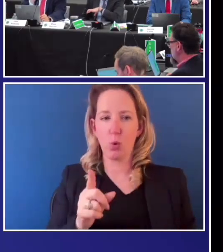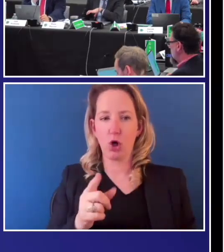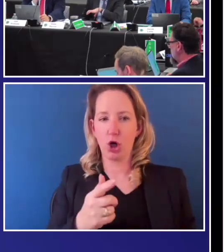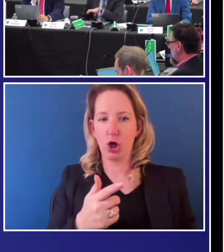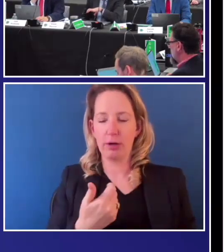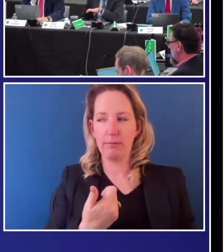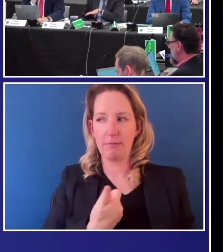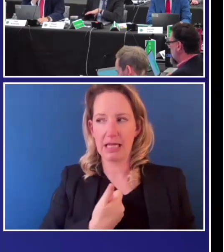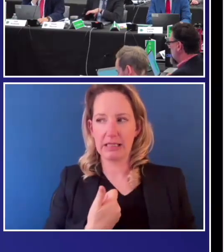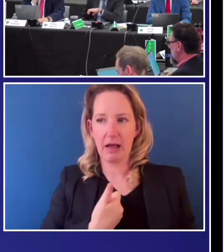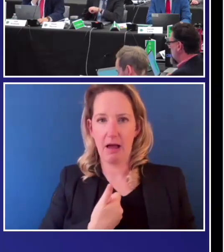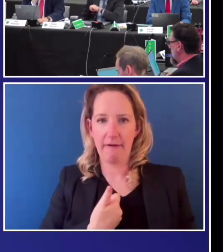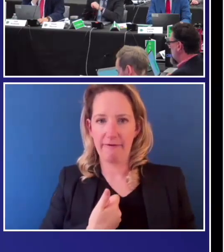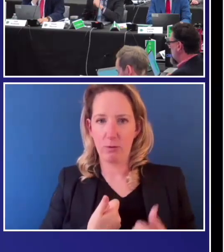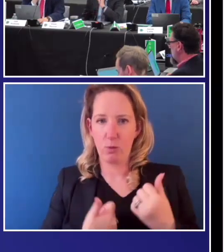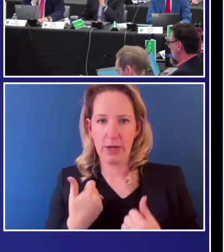which one they use in that case.